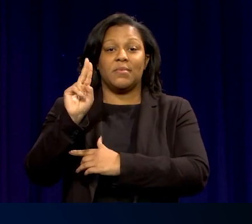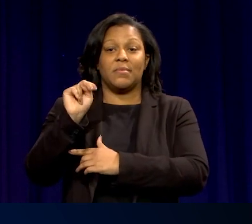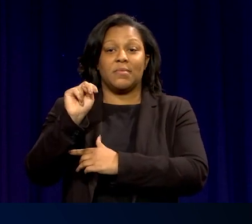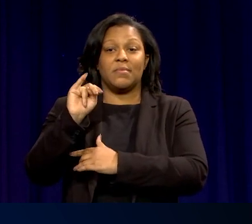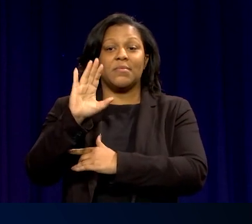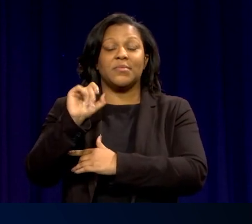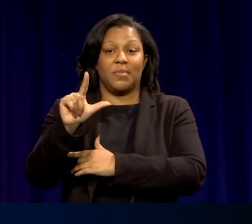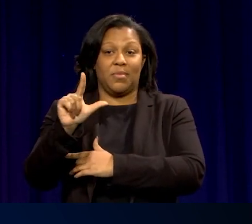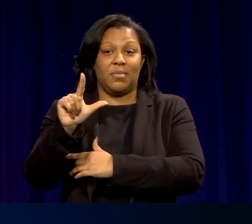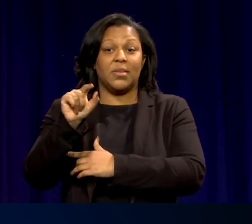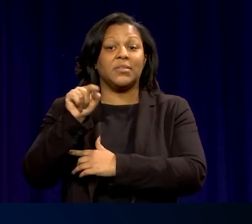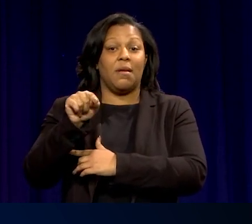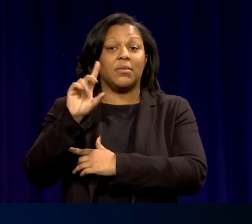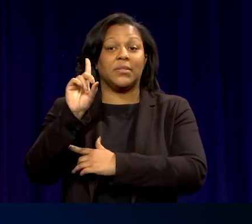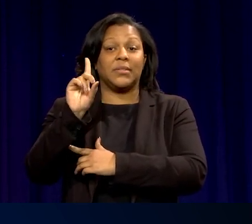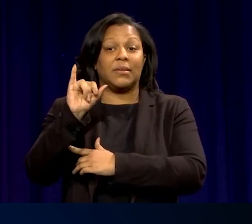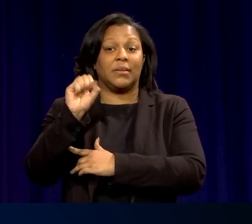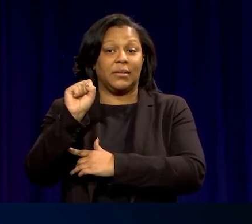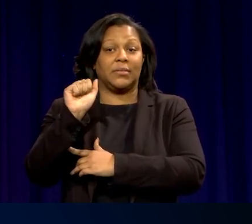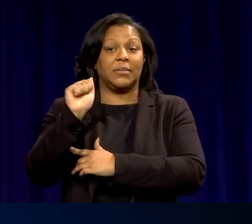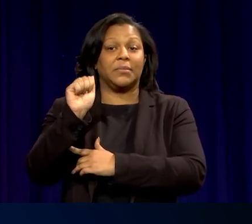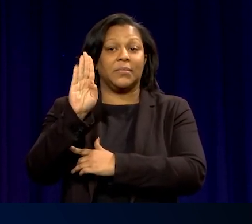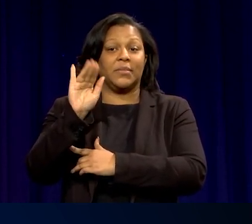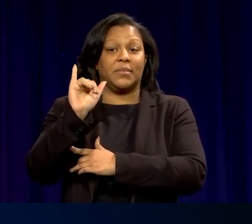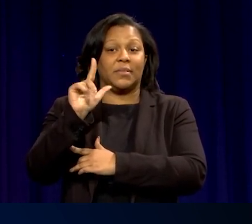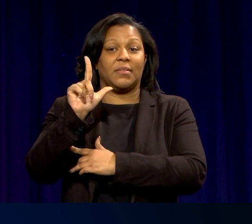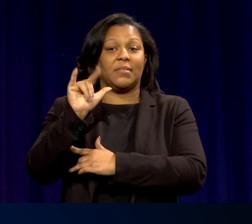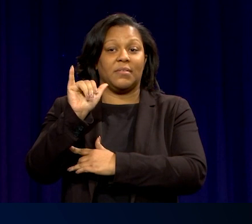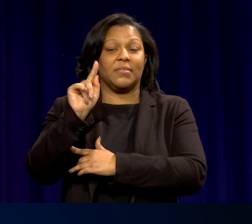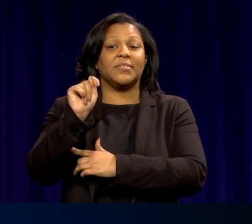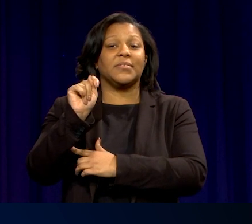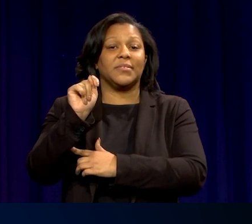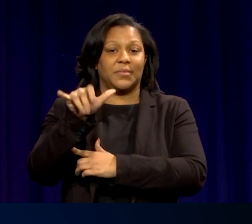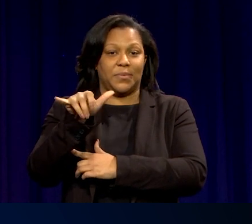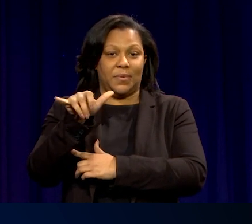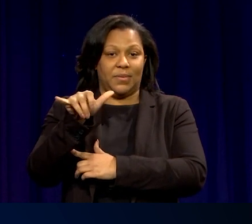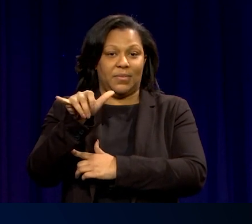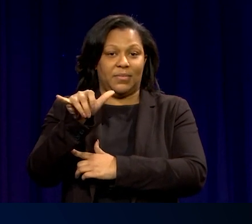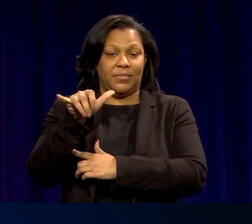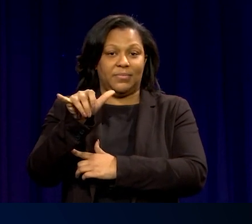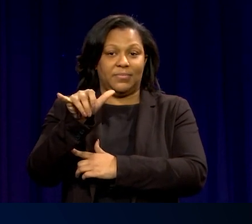D-I-S-A-B-I-L-I-T-Y